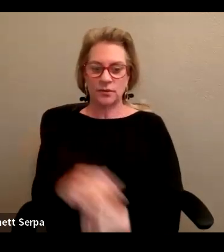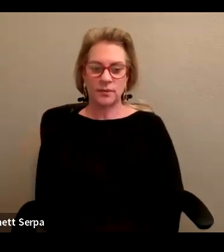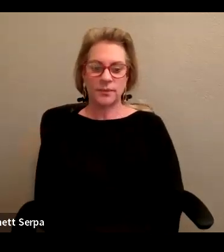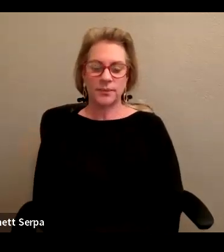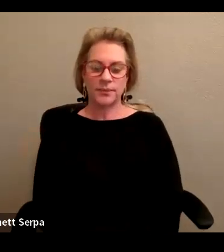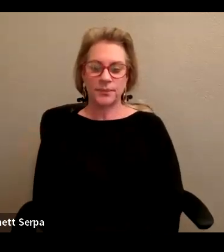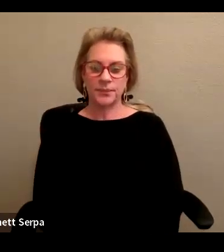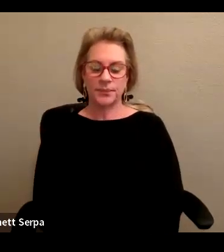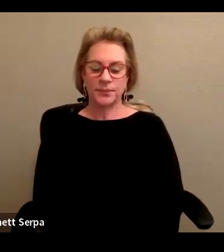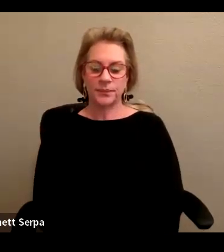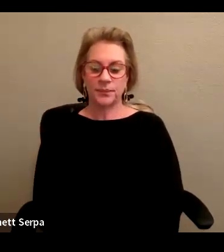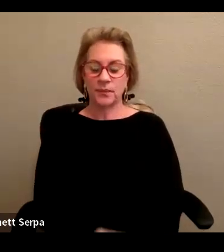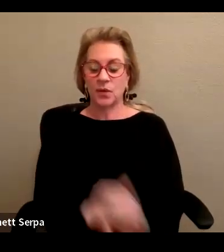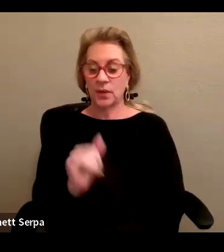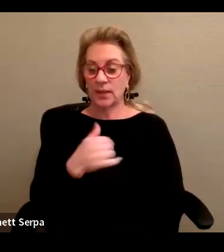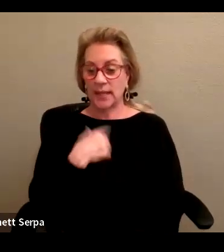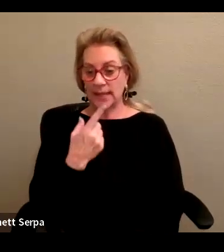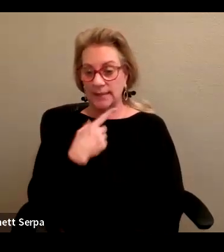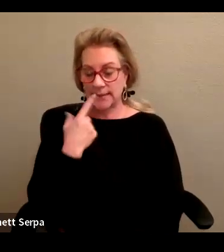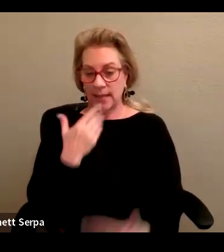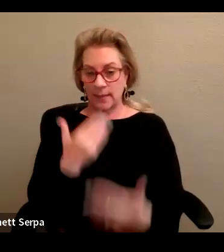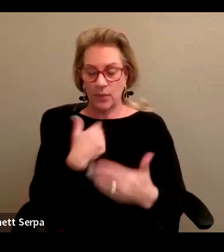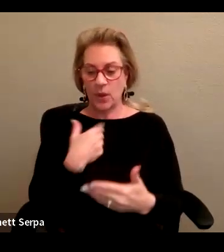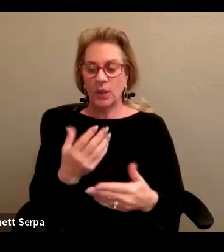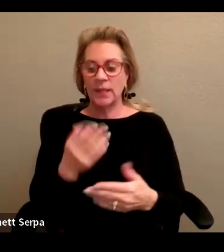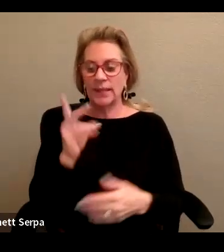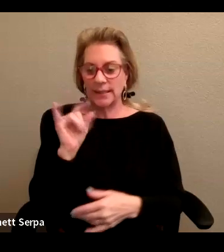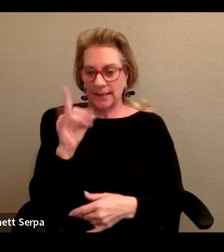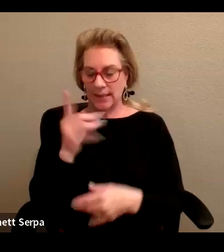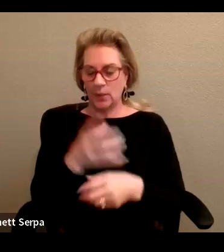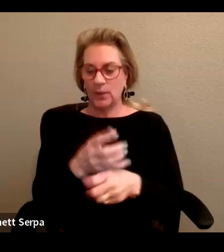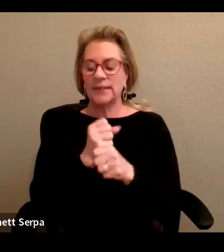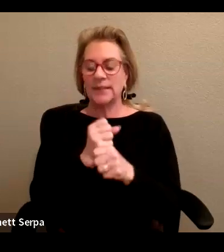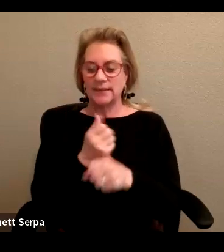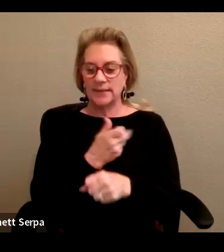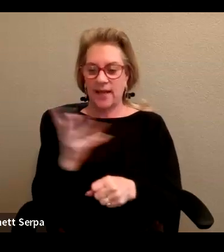so as I mentioned earlier we received a few a number of questions in advance of today's